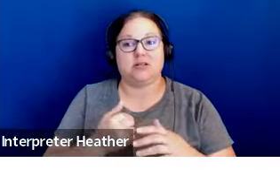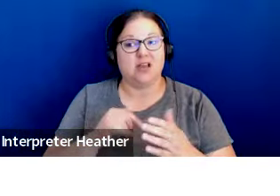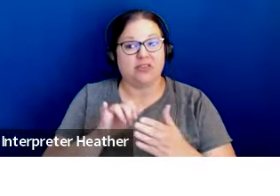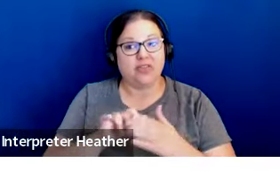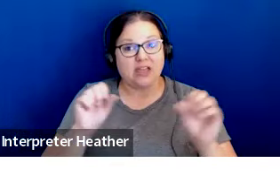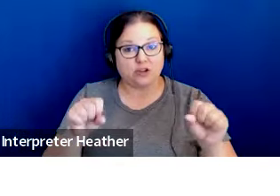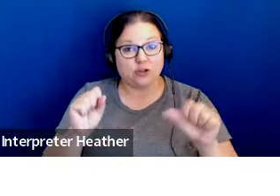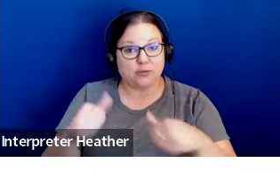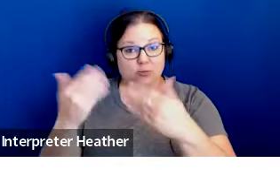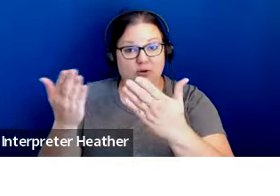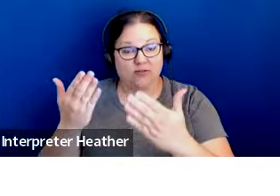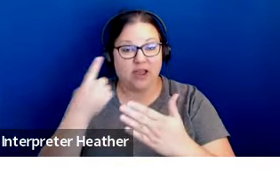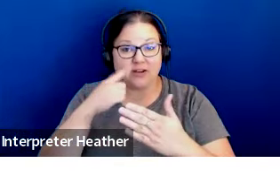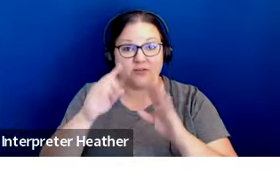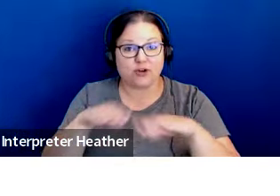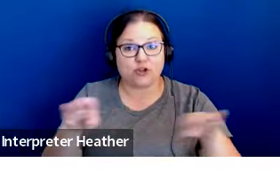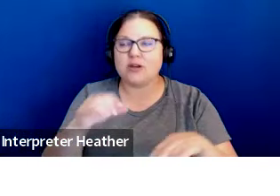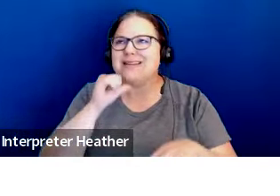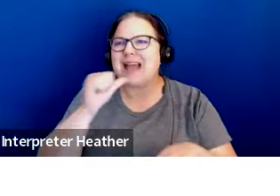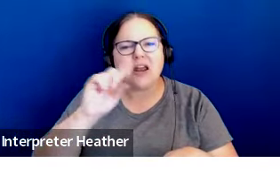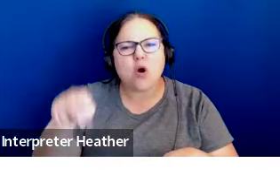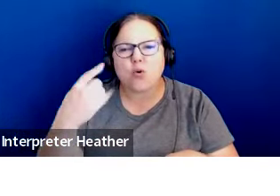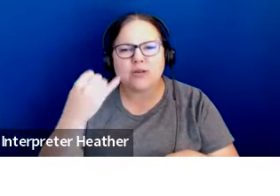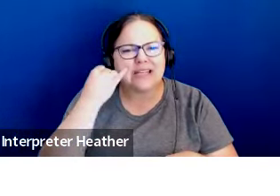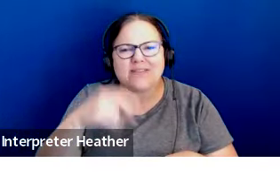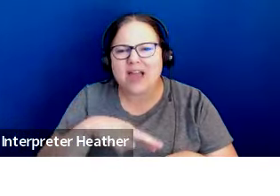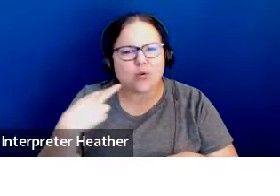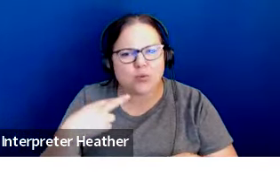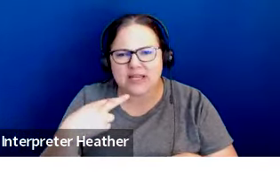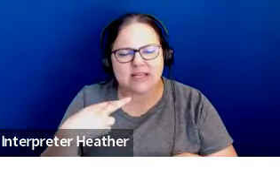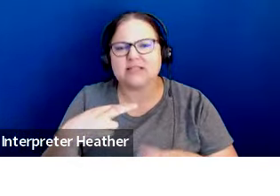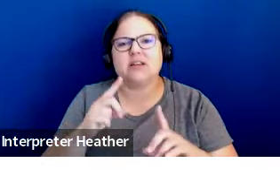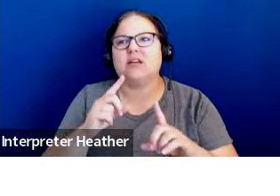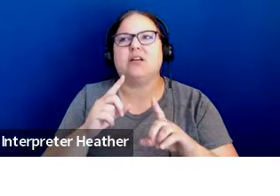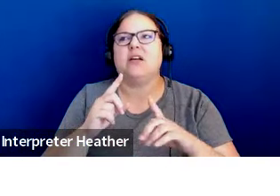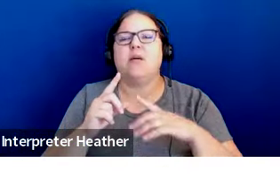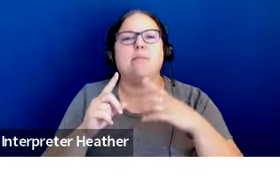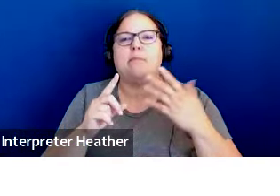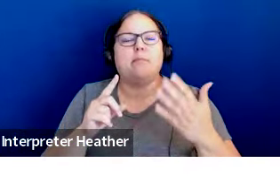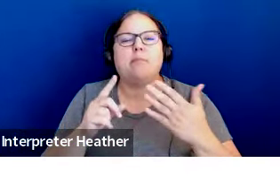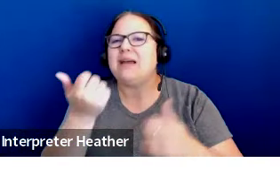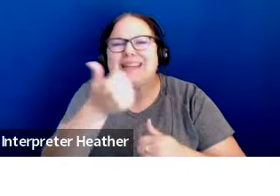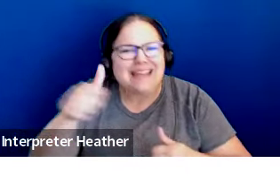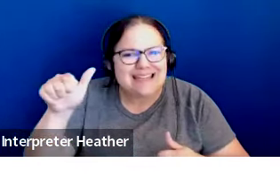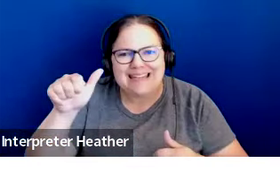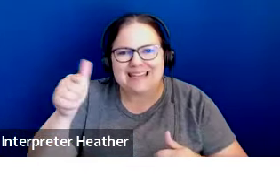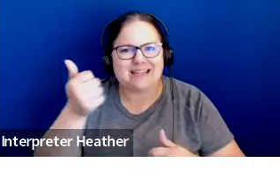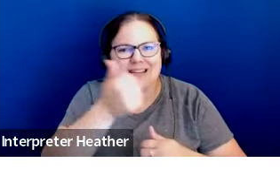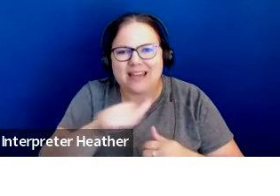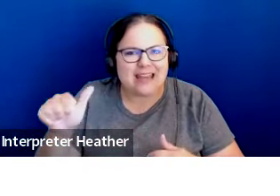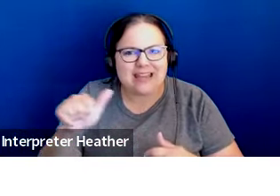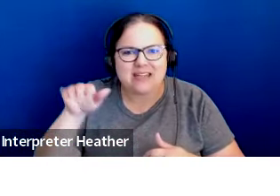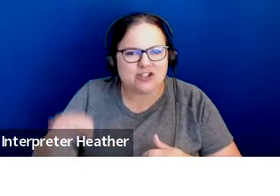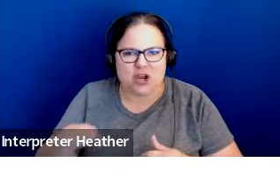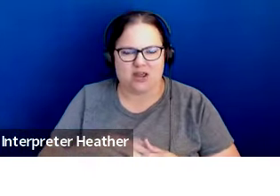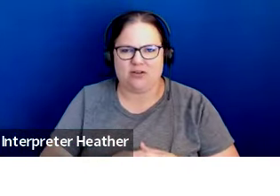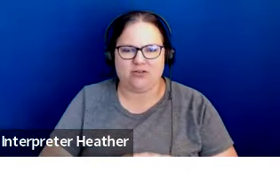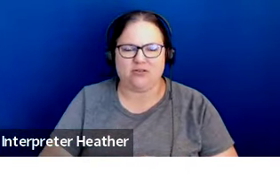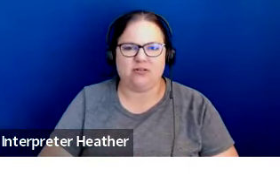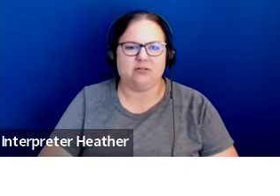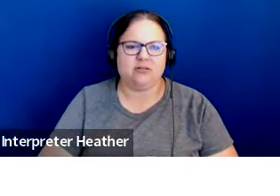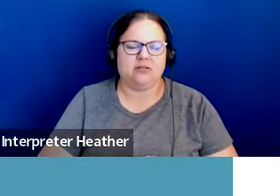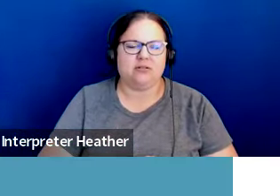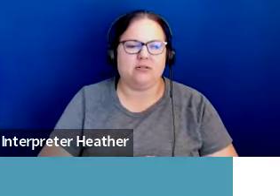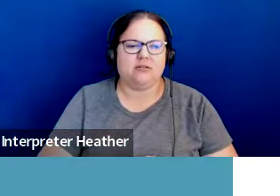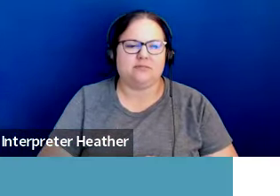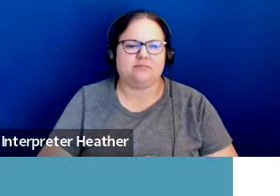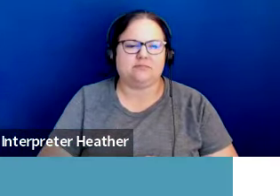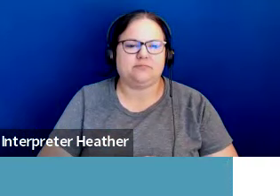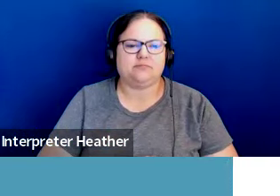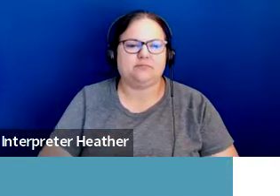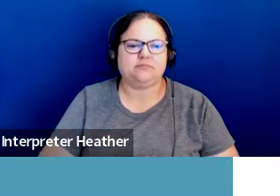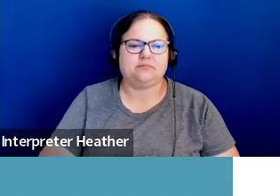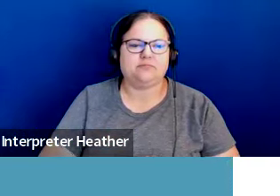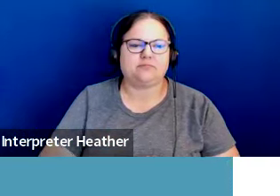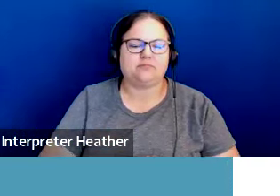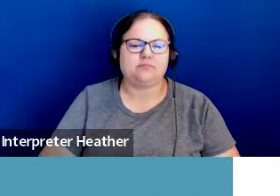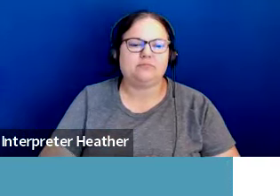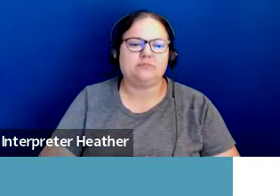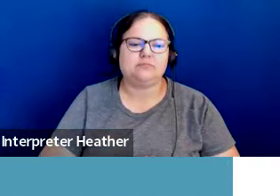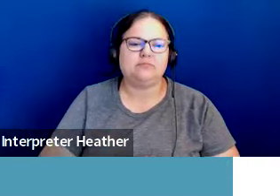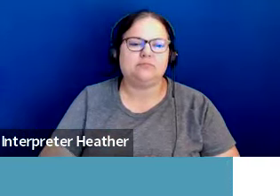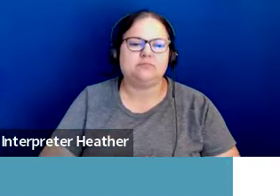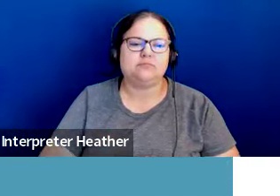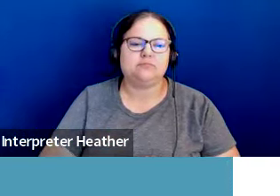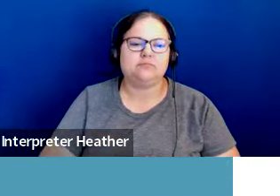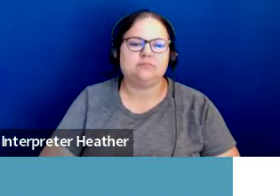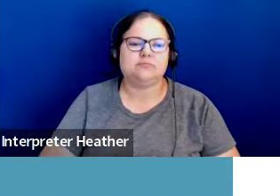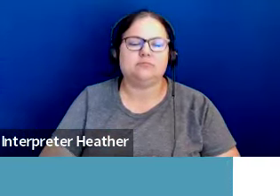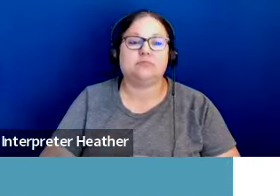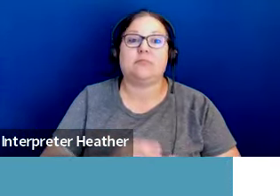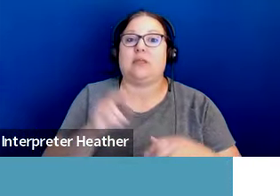not just those at risk, but with any kind, of any young child. Next slide. When you look at policy